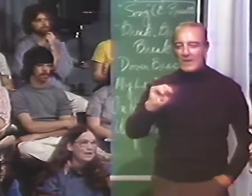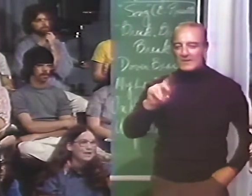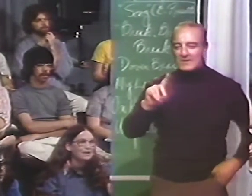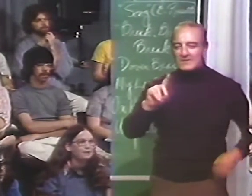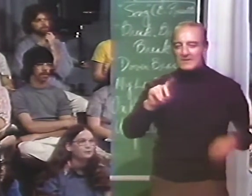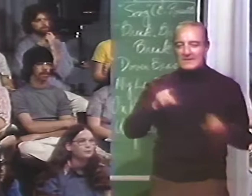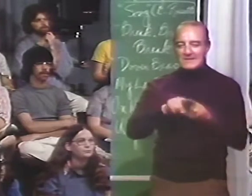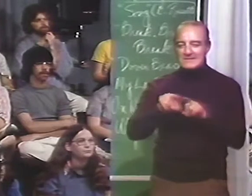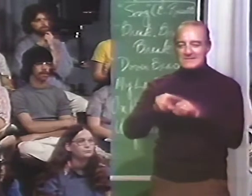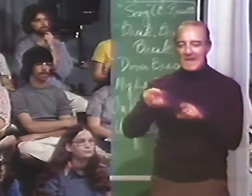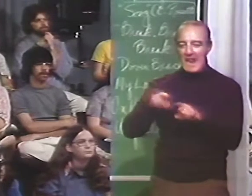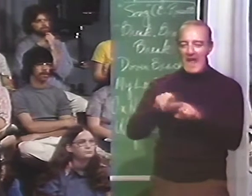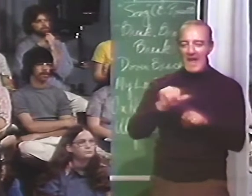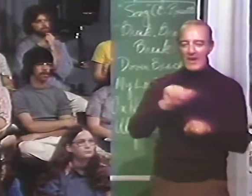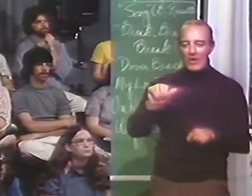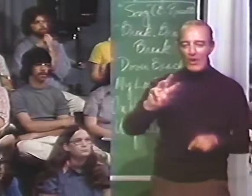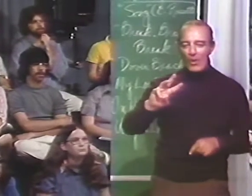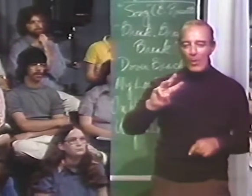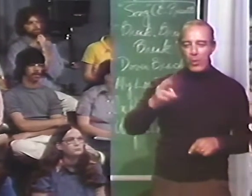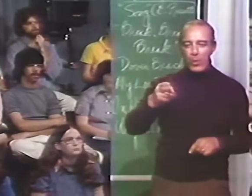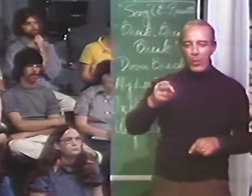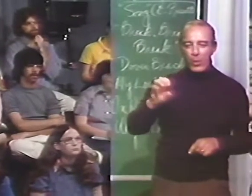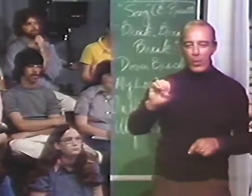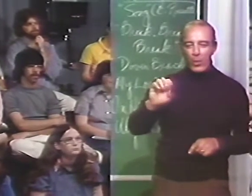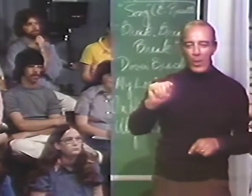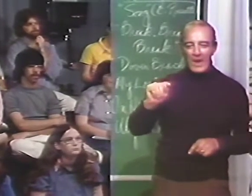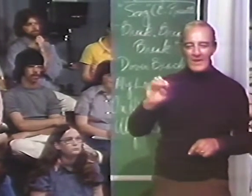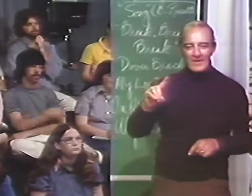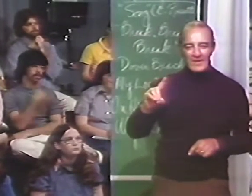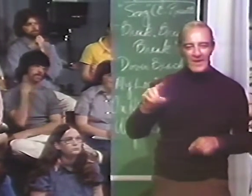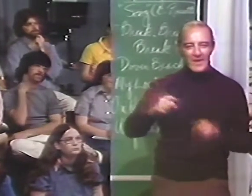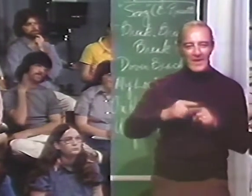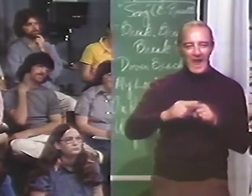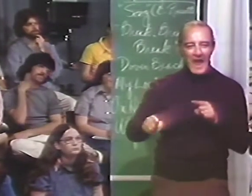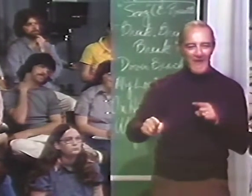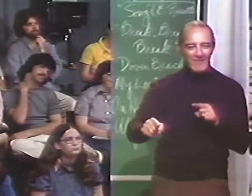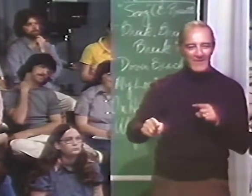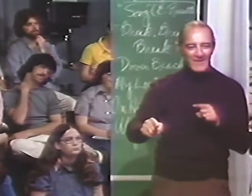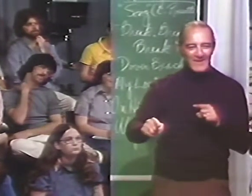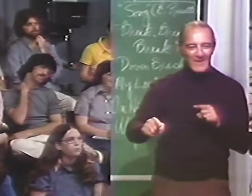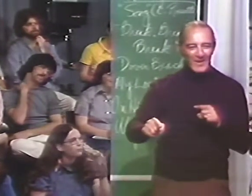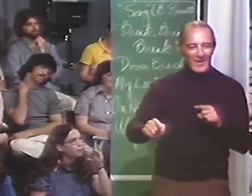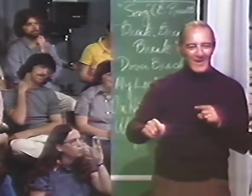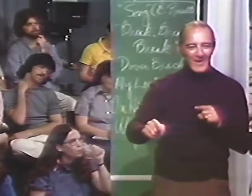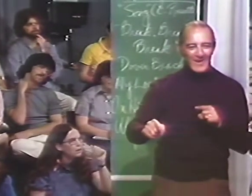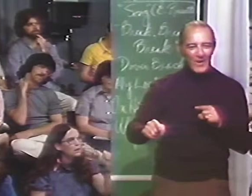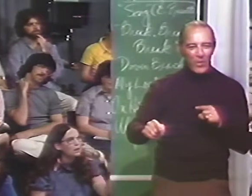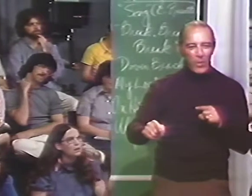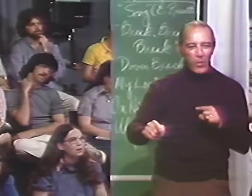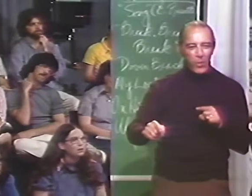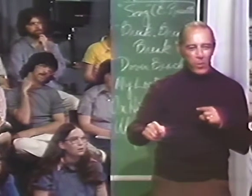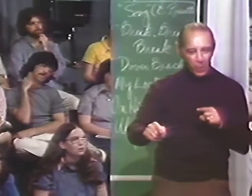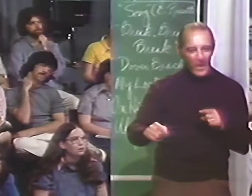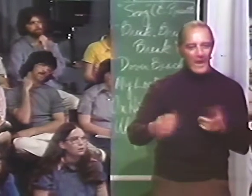"WIND IS LIKE A WHETTED KNIFE."